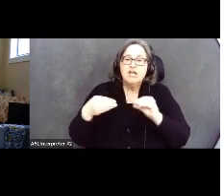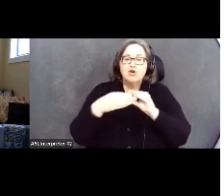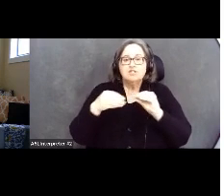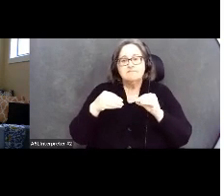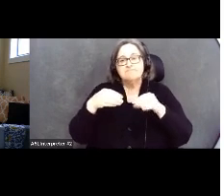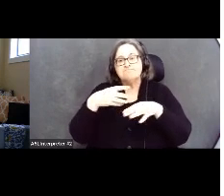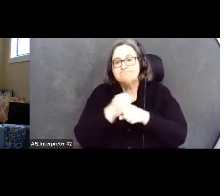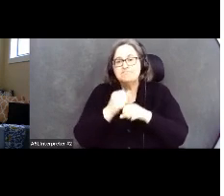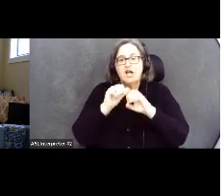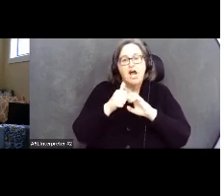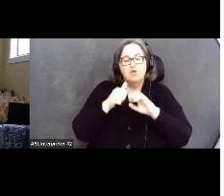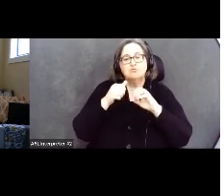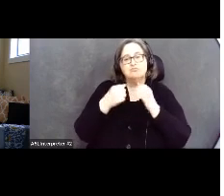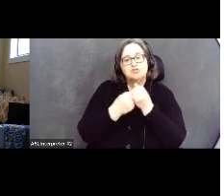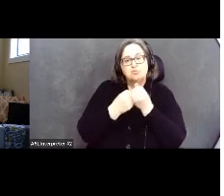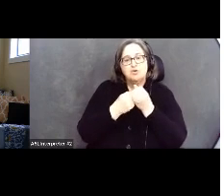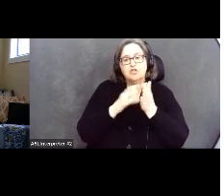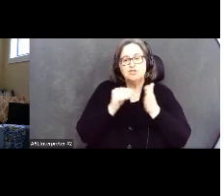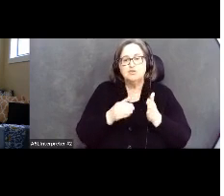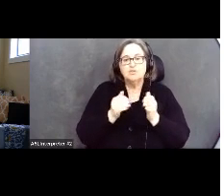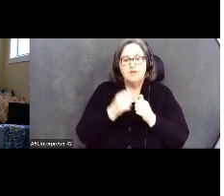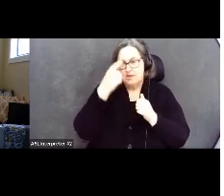and their classroom for mental fatigue and manage their symptoms and how to cut